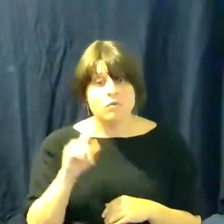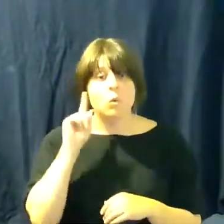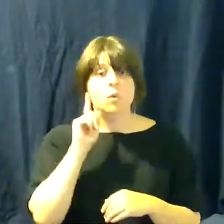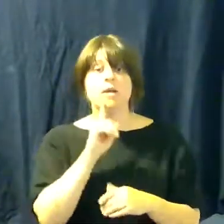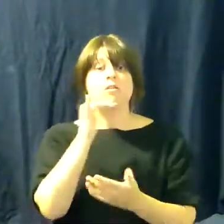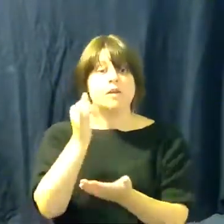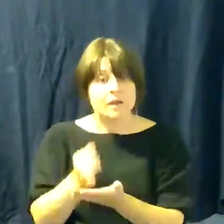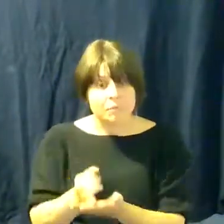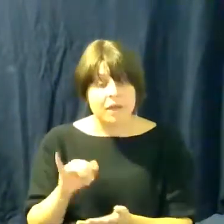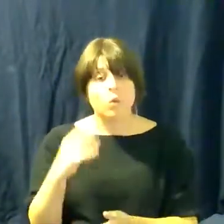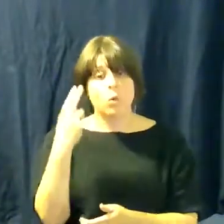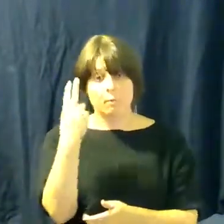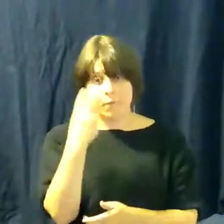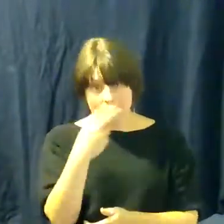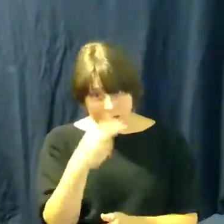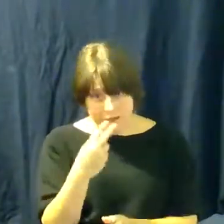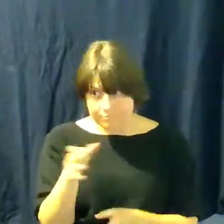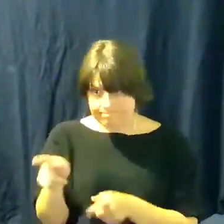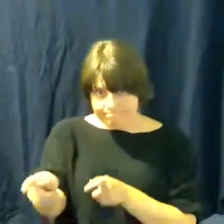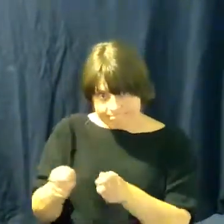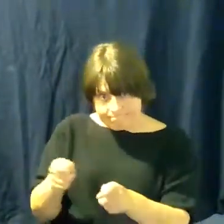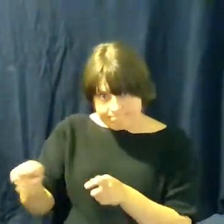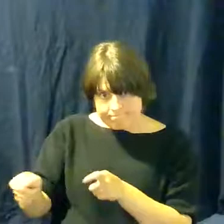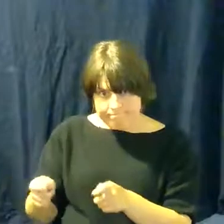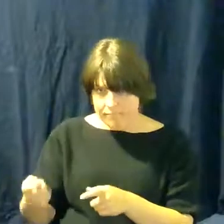inviting different mentors from other areas, so people